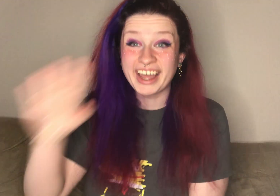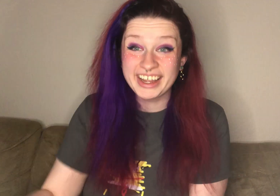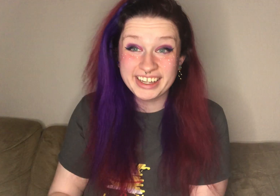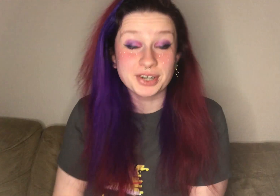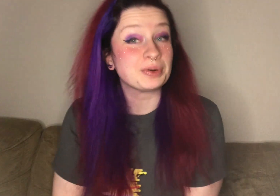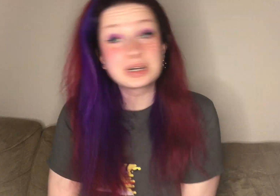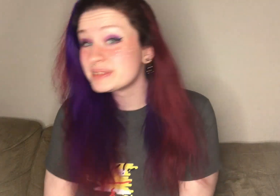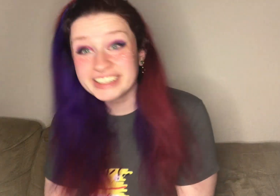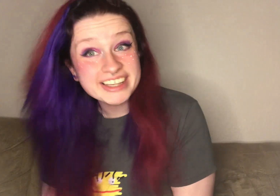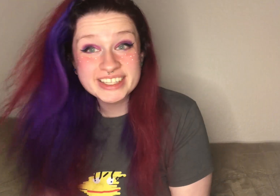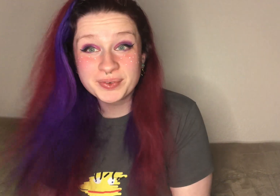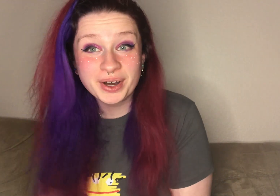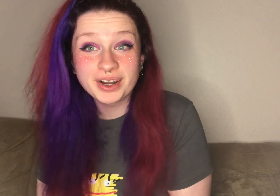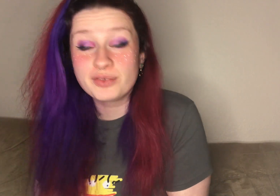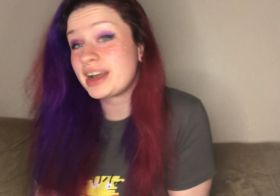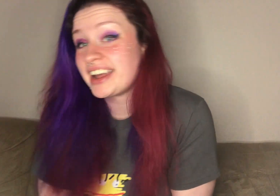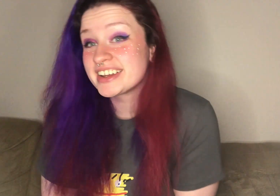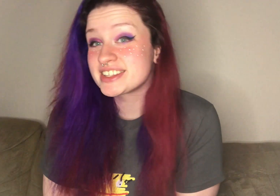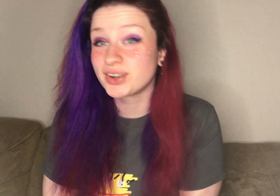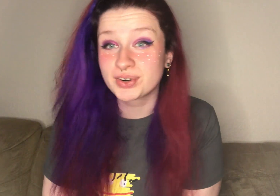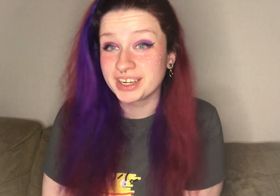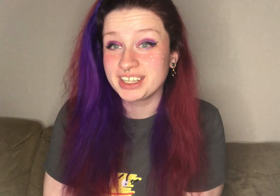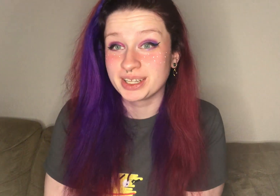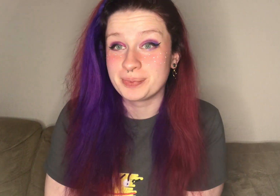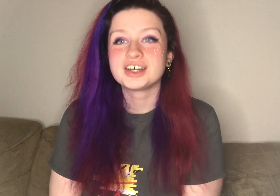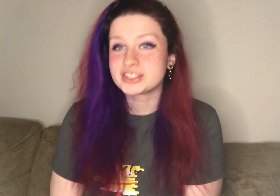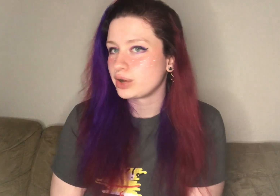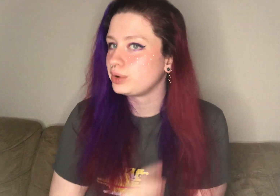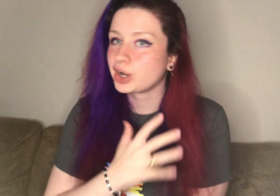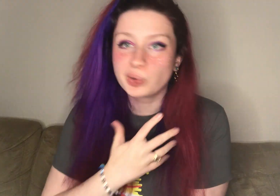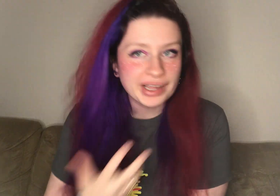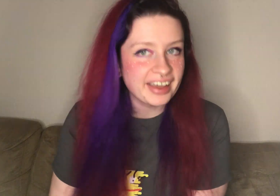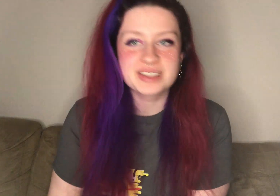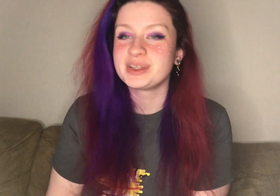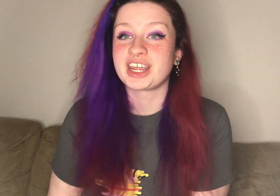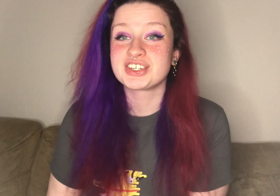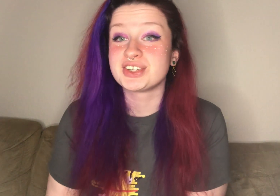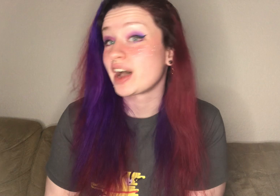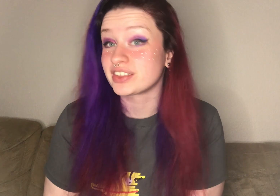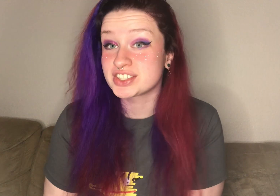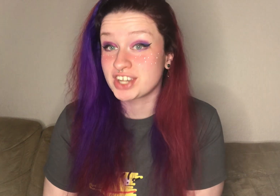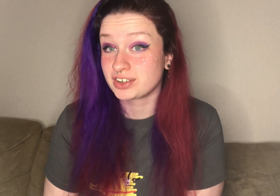hey welcome to lesson one of my asl curriculum! so a quick explanation of how this channel is